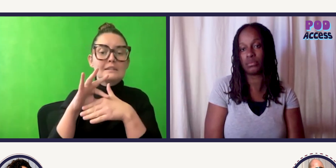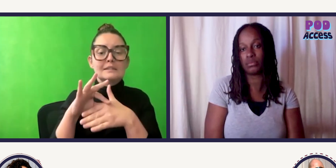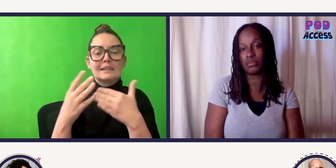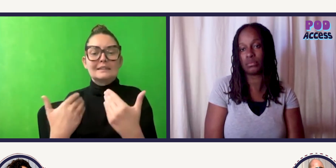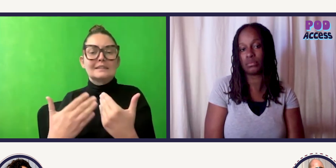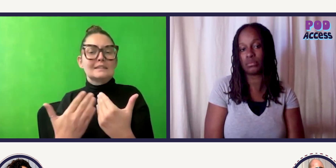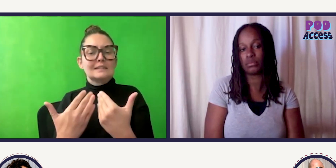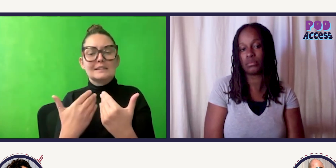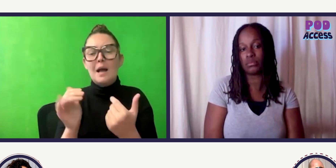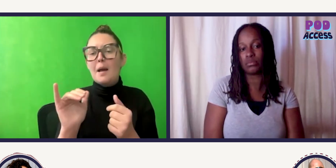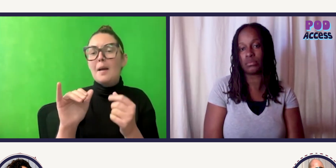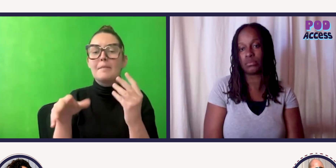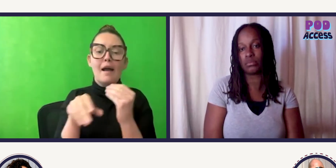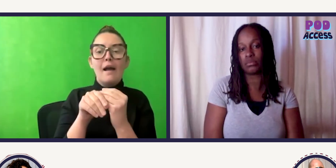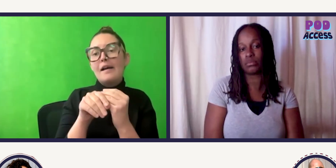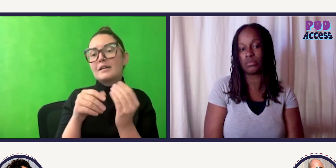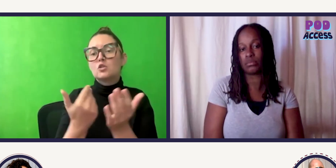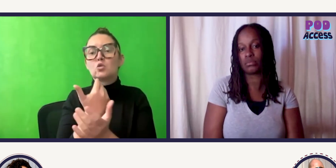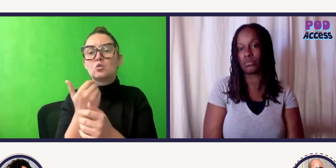placing the new content where you want it on a timeline.